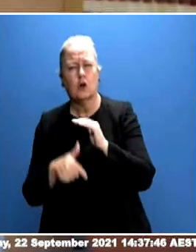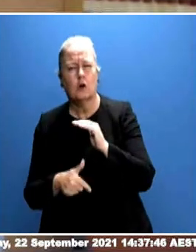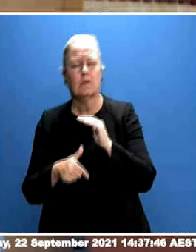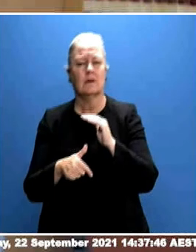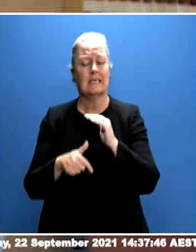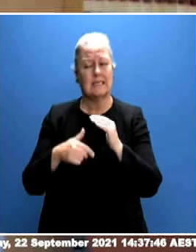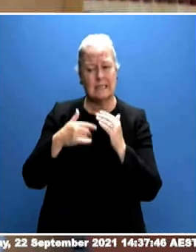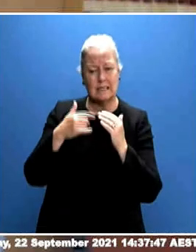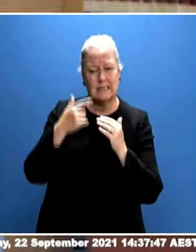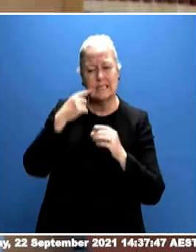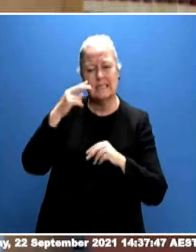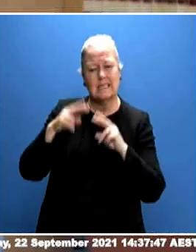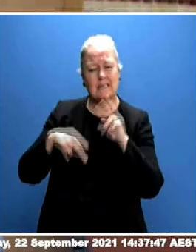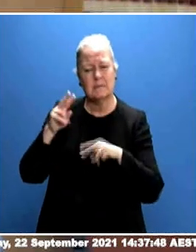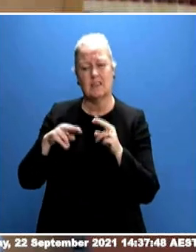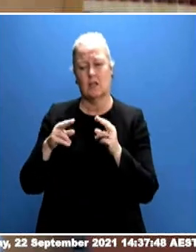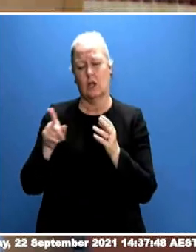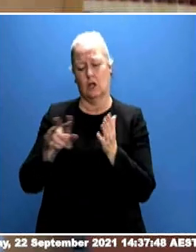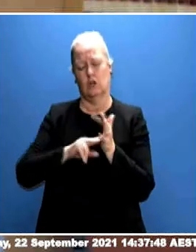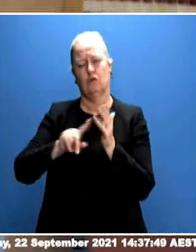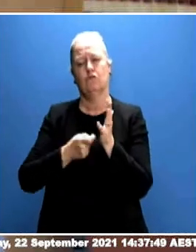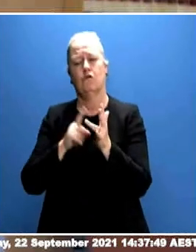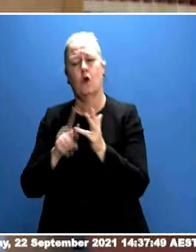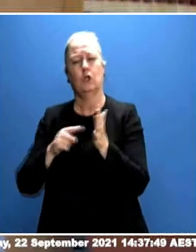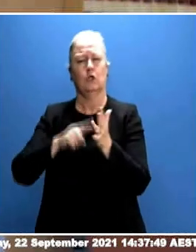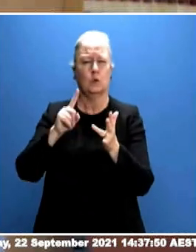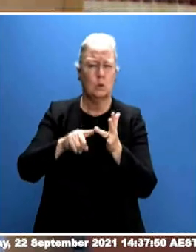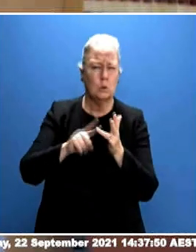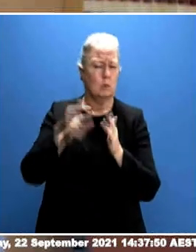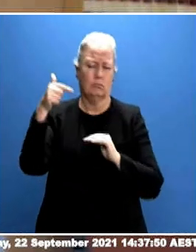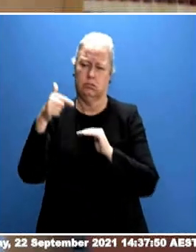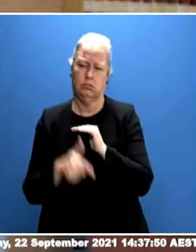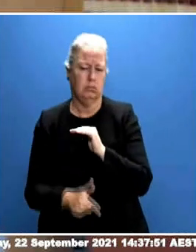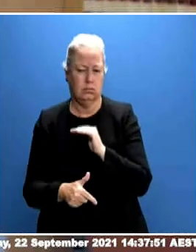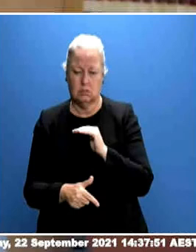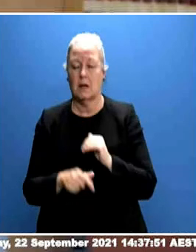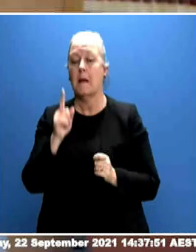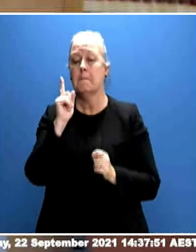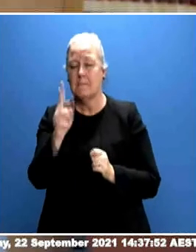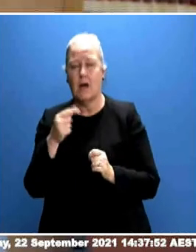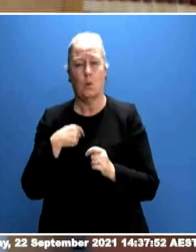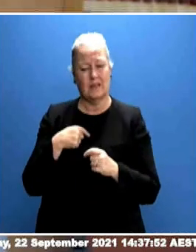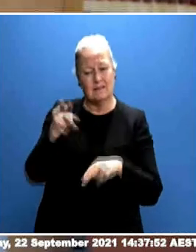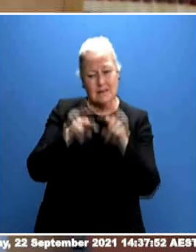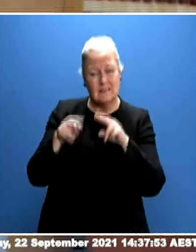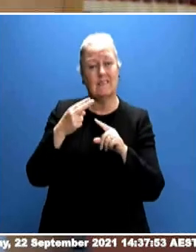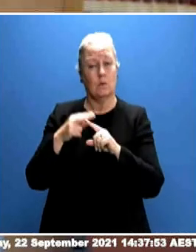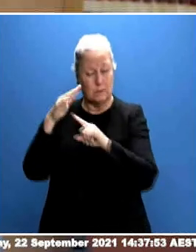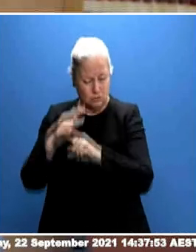depression and anxiety, which we have introduced. We have introduced the Welltree Wellbeing framework that assesses